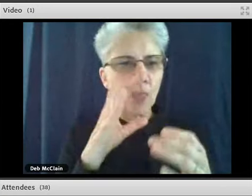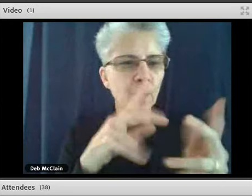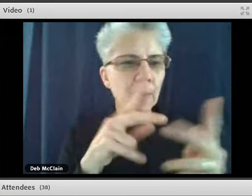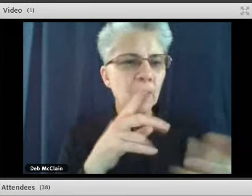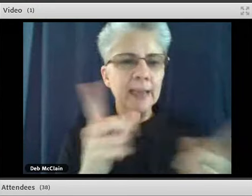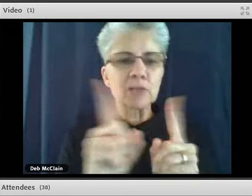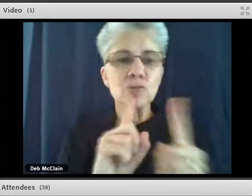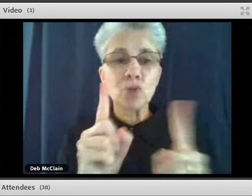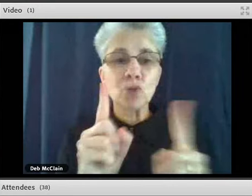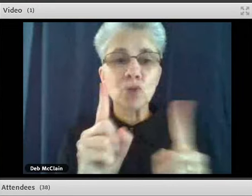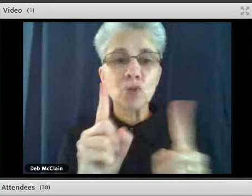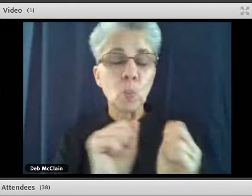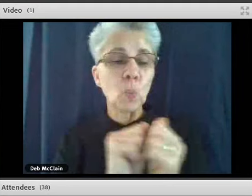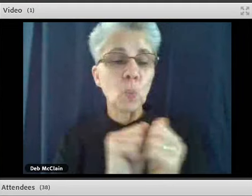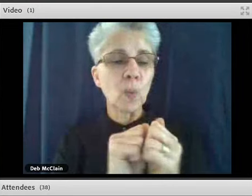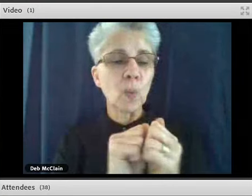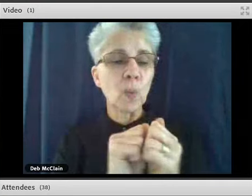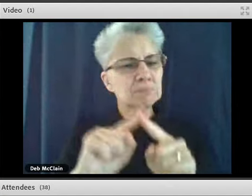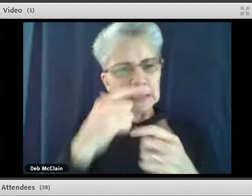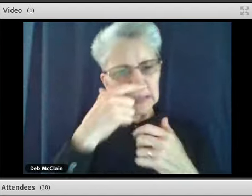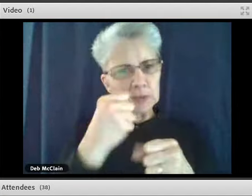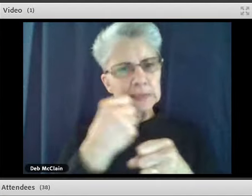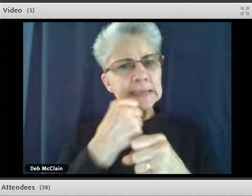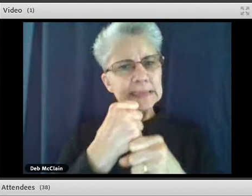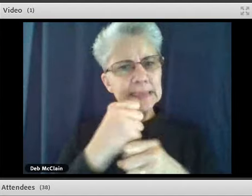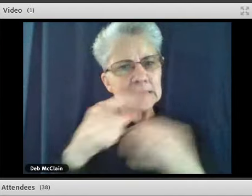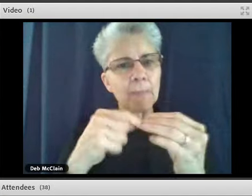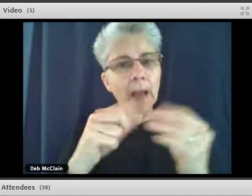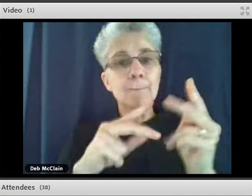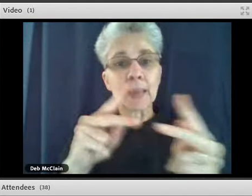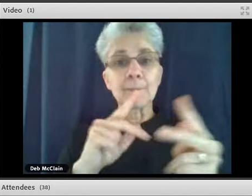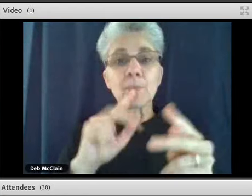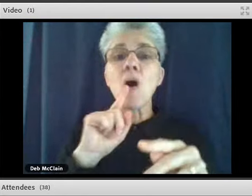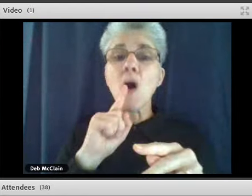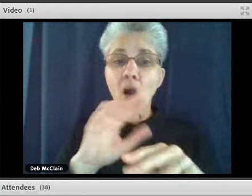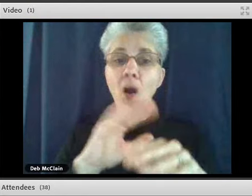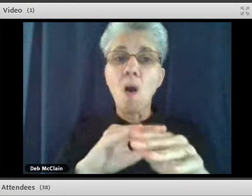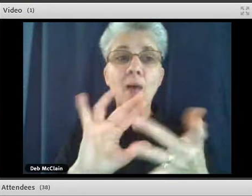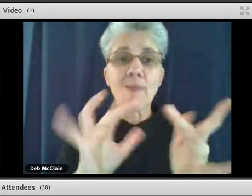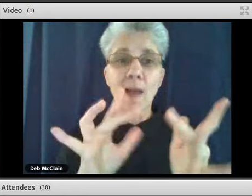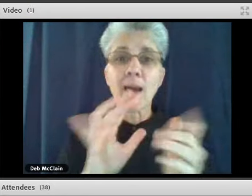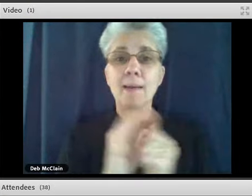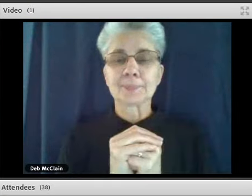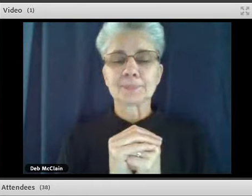they could talk to. So, there's just some interesting statistics about people are online,